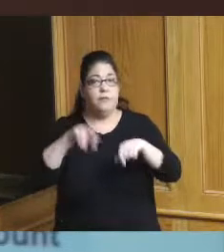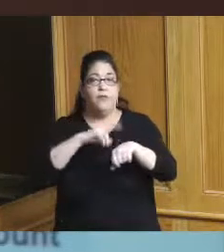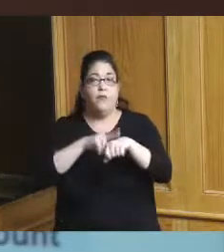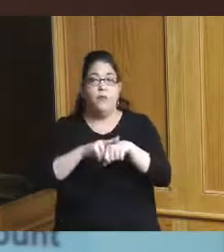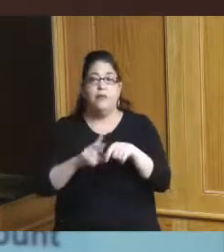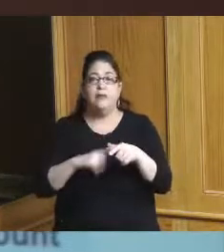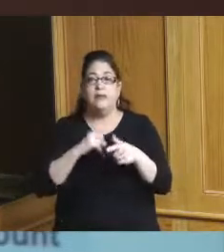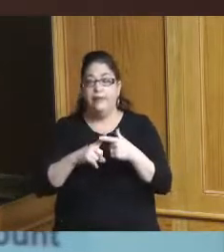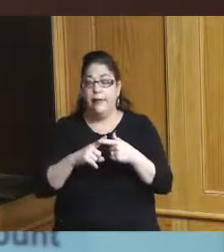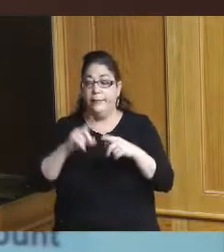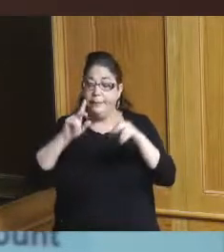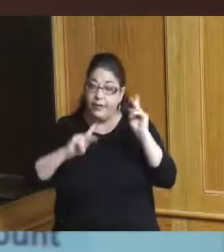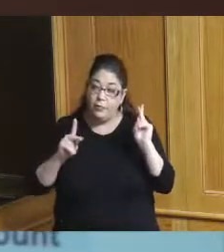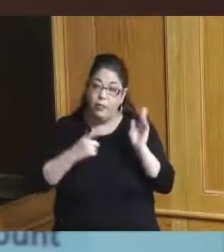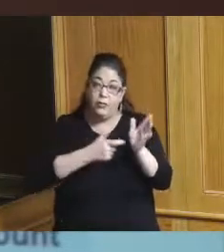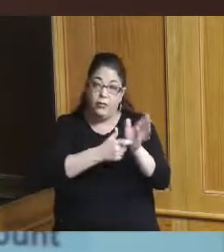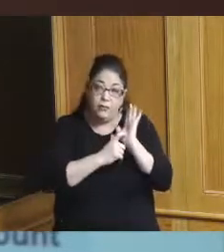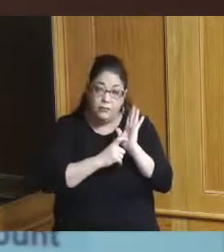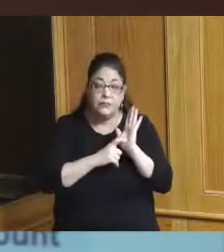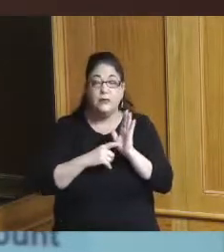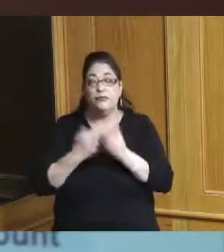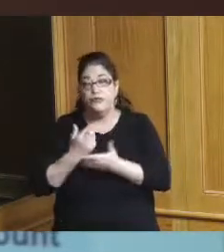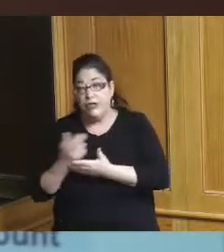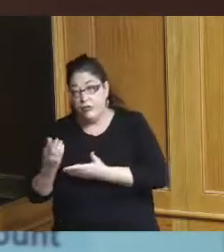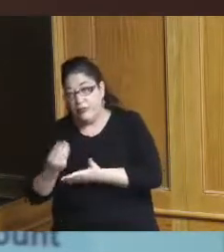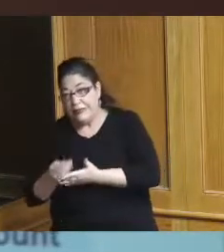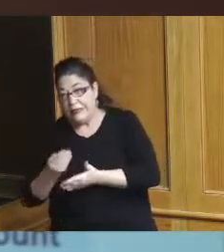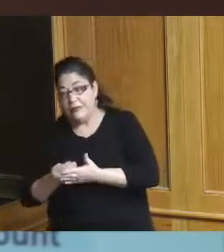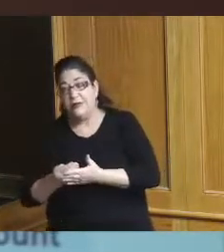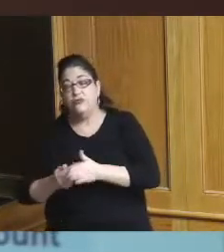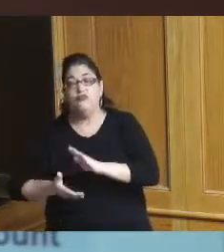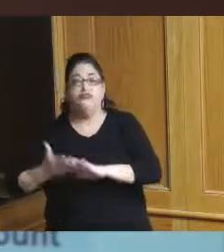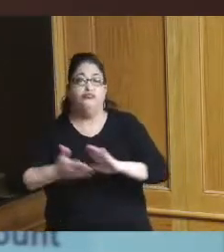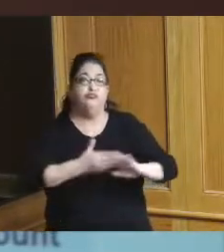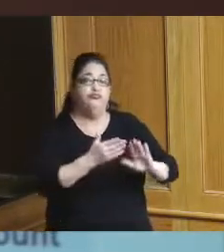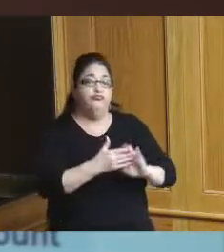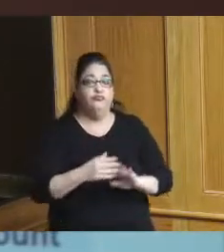and resources to manage these programs so we have about a half a million dollars for administration